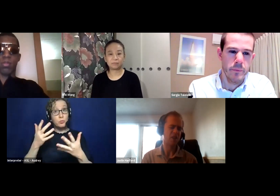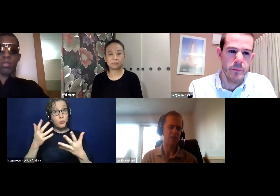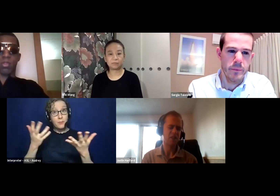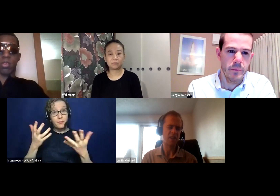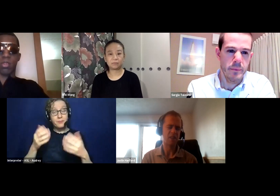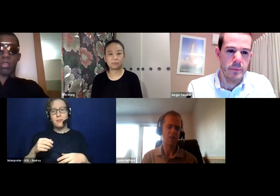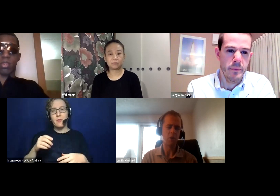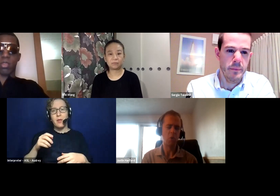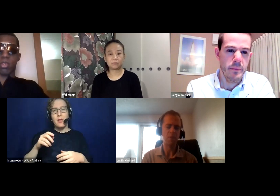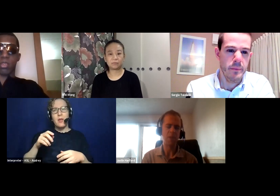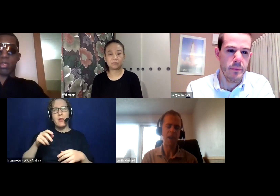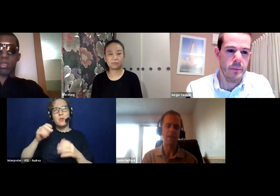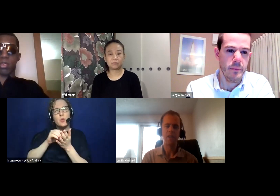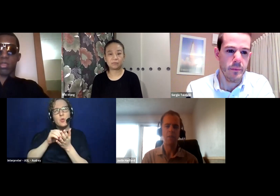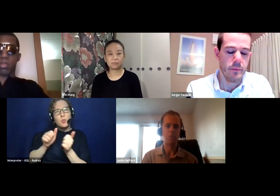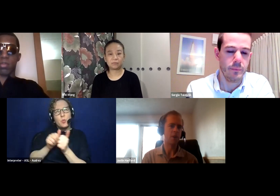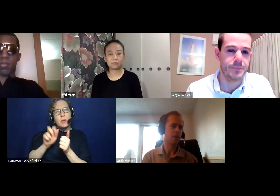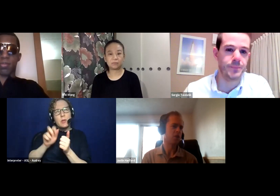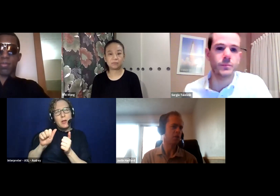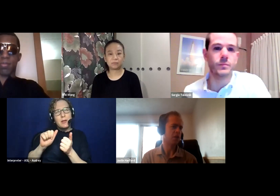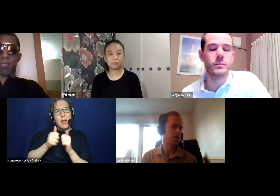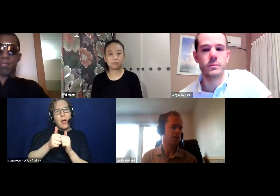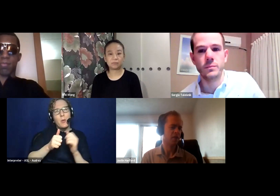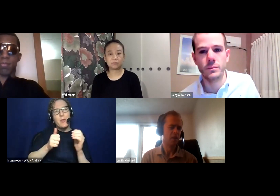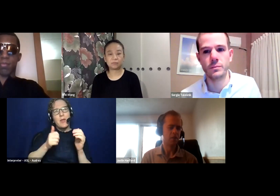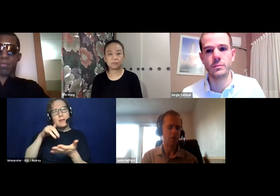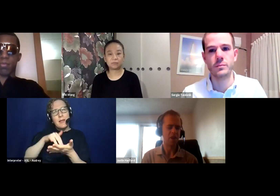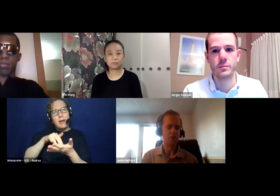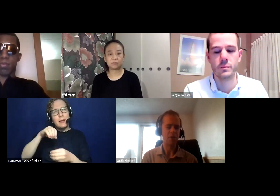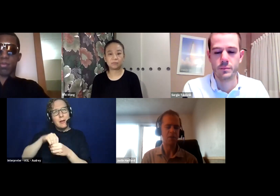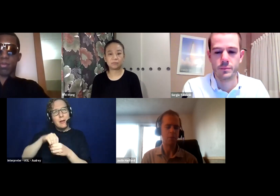the United States. The hope is that prospective students from other